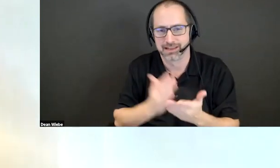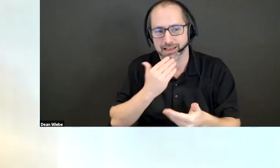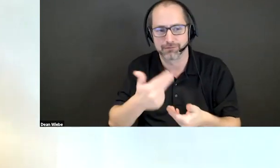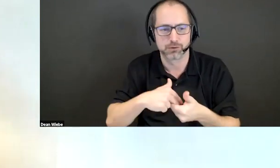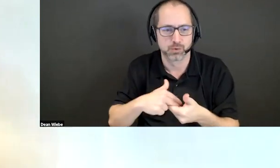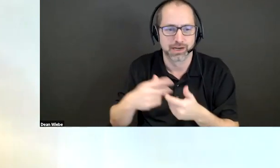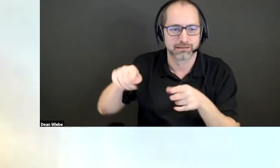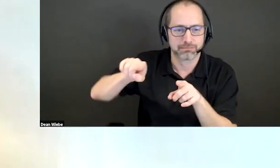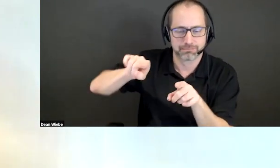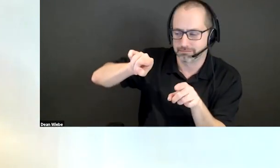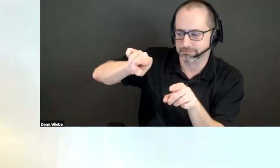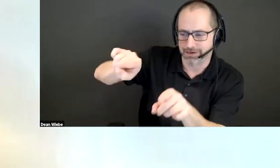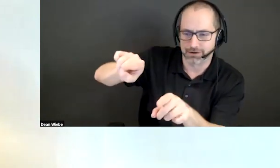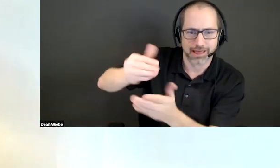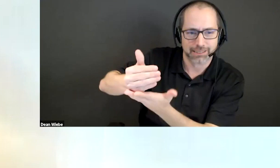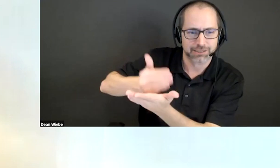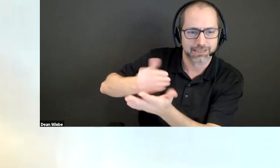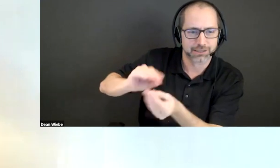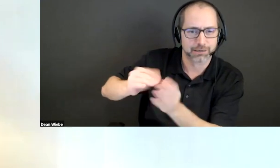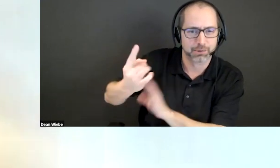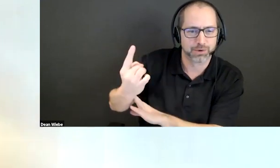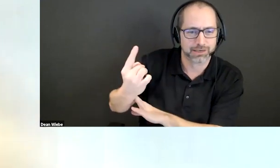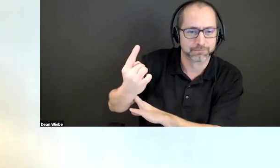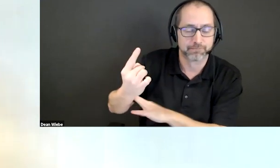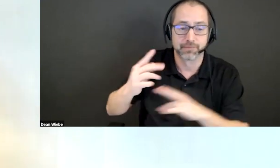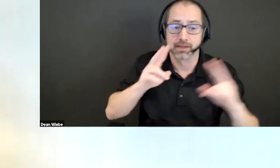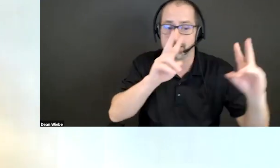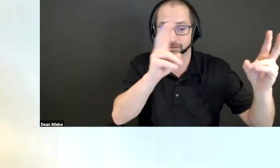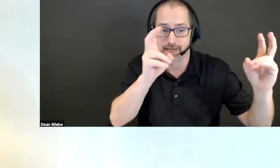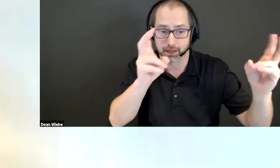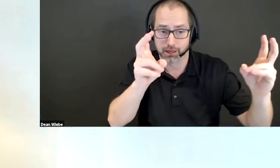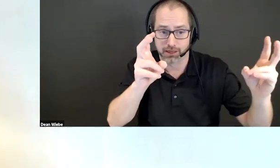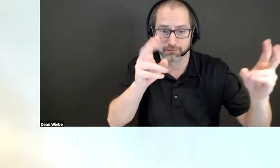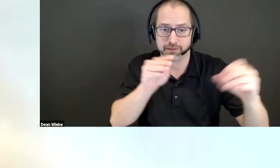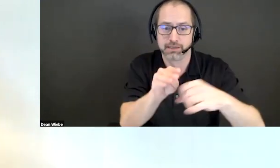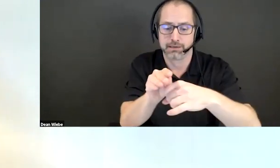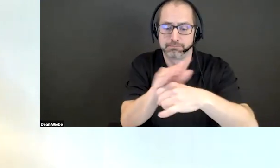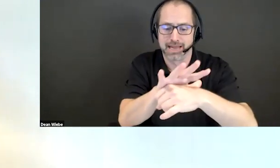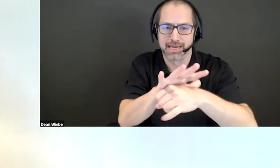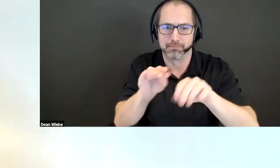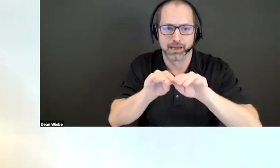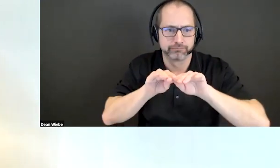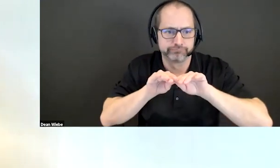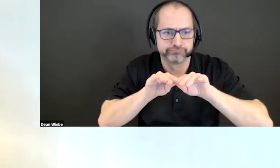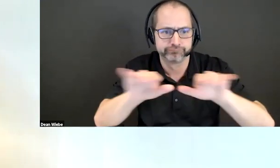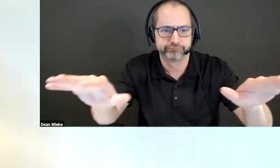Session One. The title of this panel is the Pandemic Pandora's Box: Long COVID,